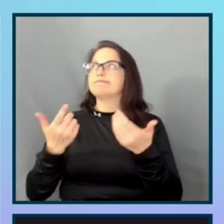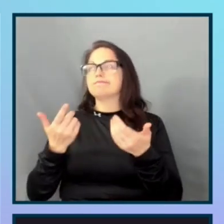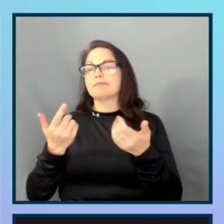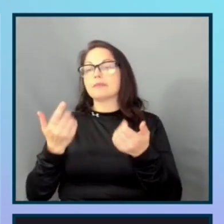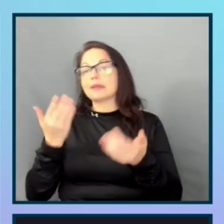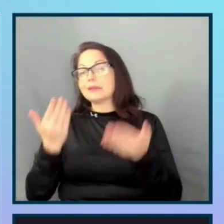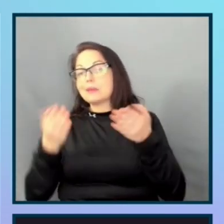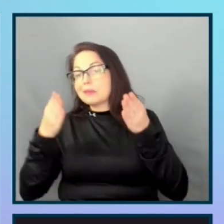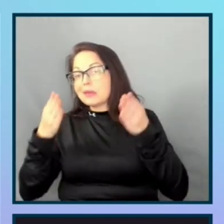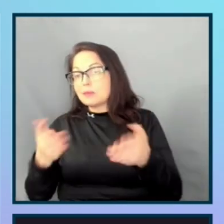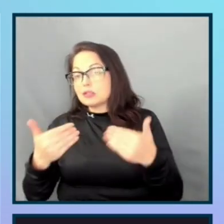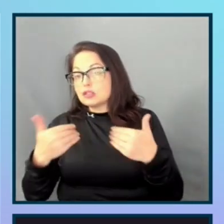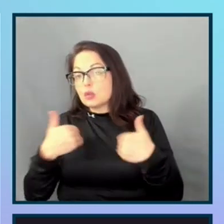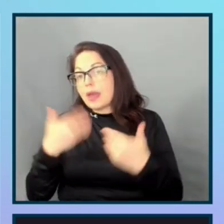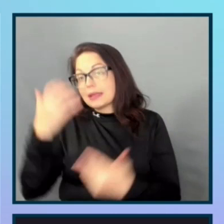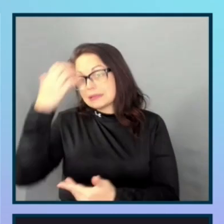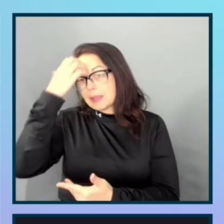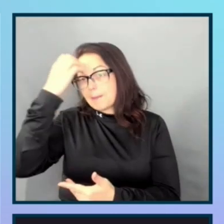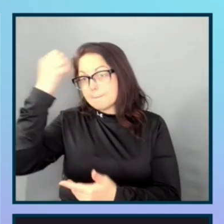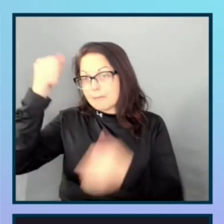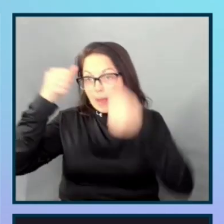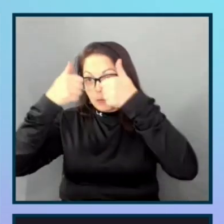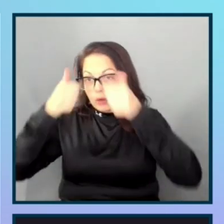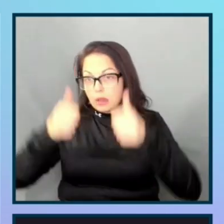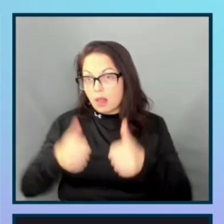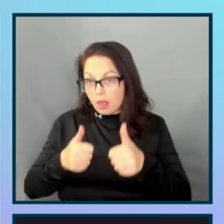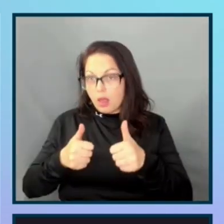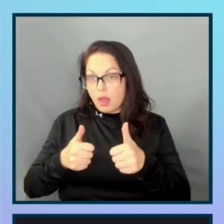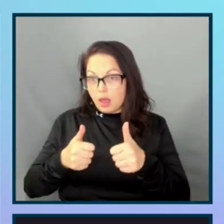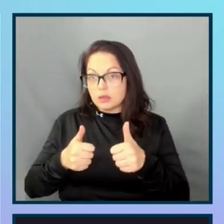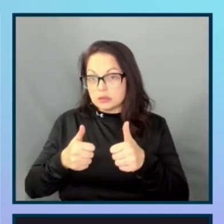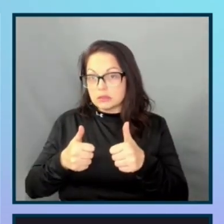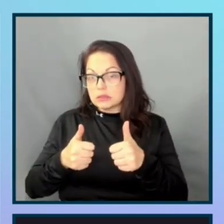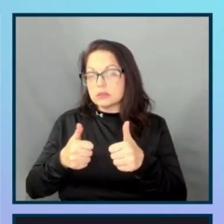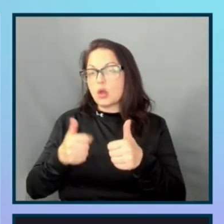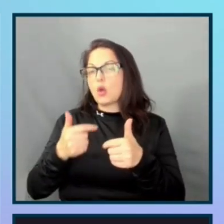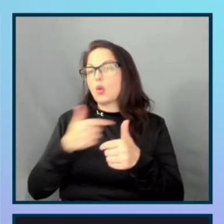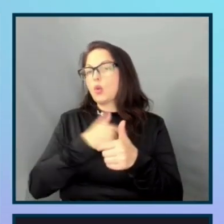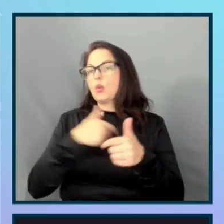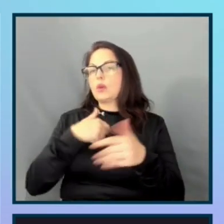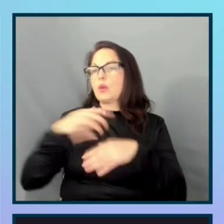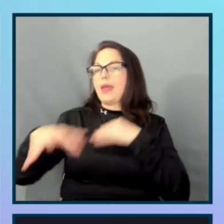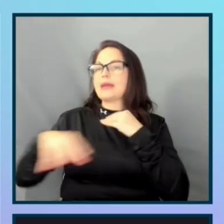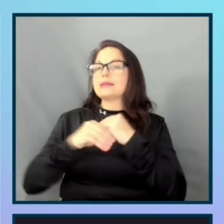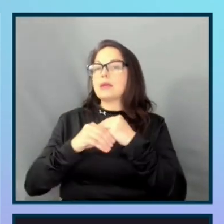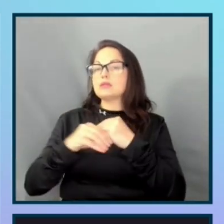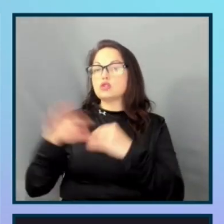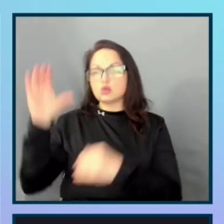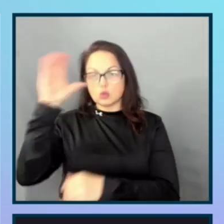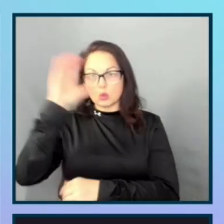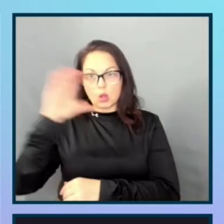such as a memory condition will be placed in a bucket under cognitive issues. Or a person who has say Parkinson's,